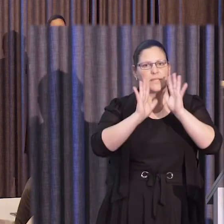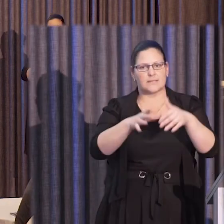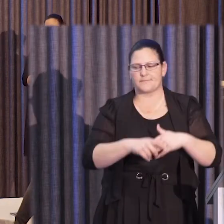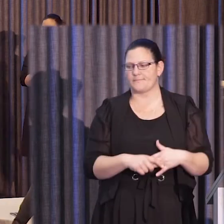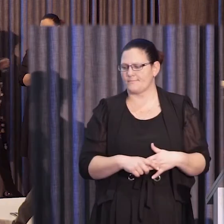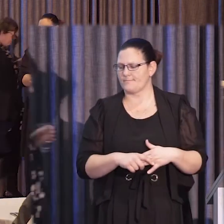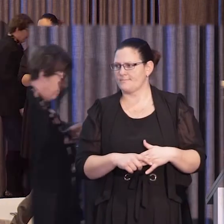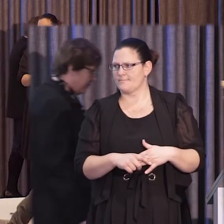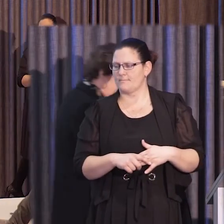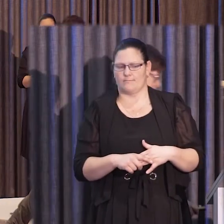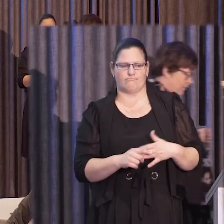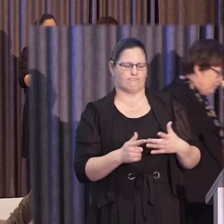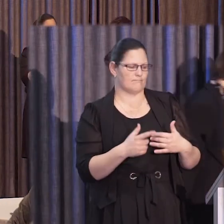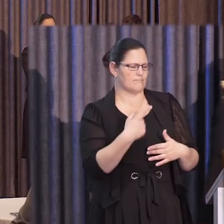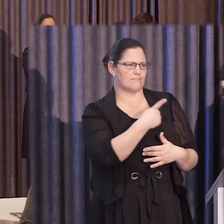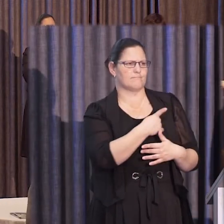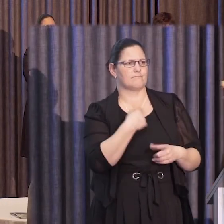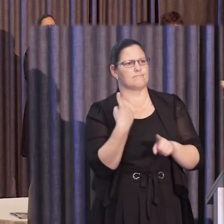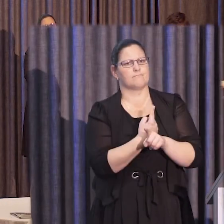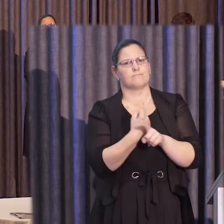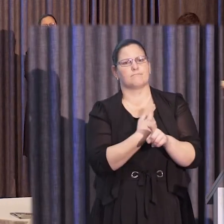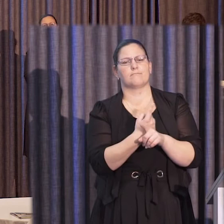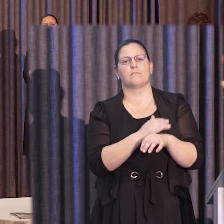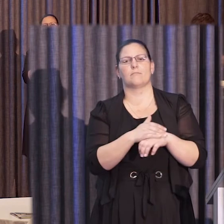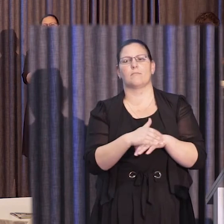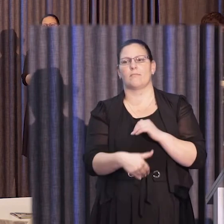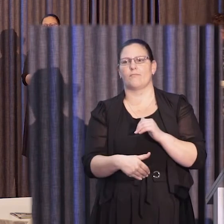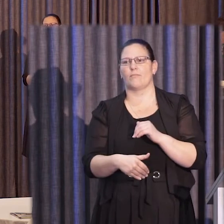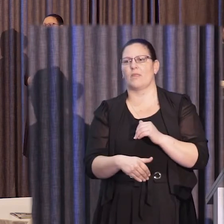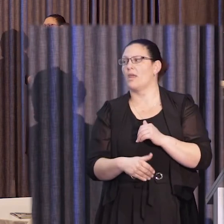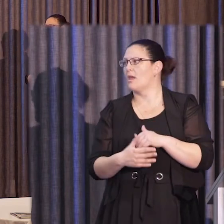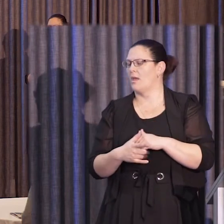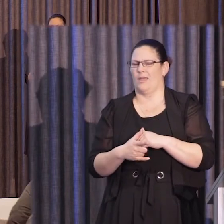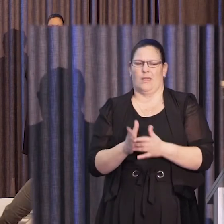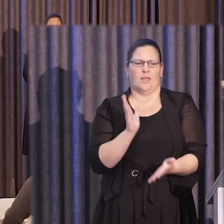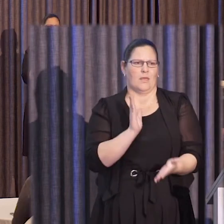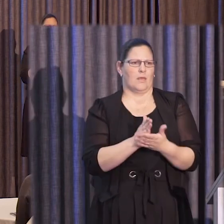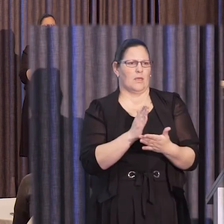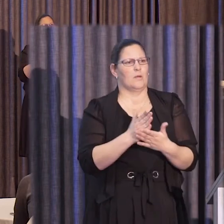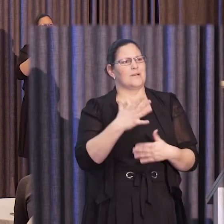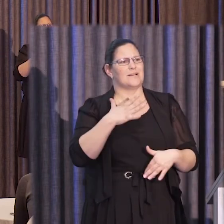I think for me, one of the things you raised there is we need to get out of the disability space.